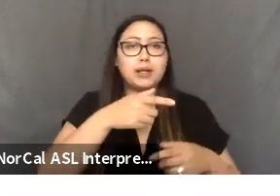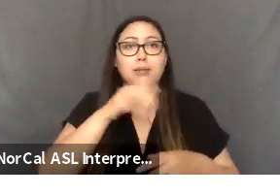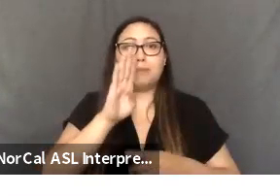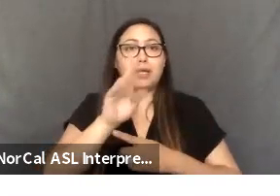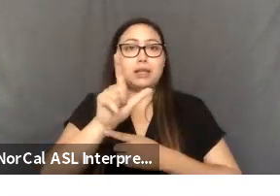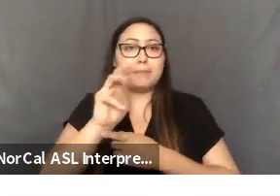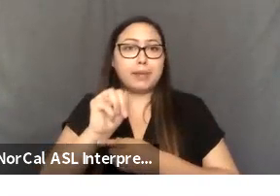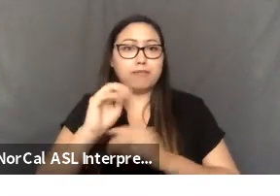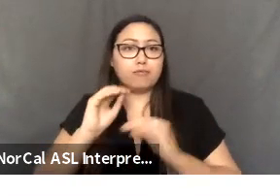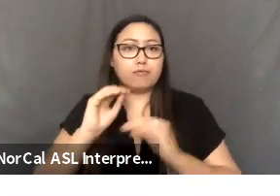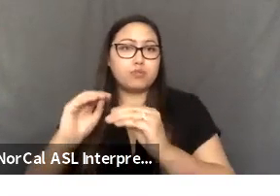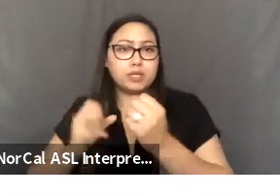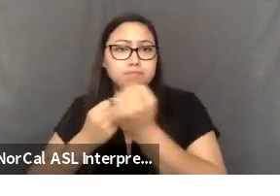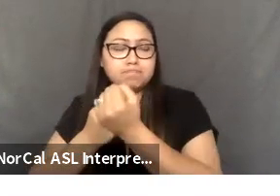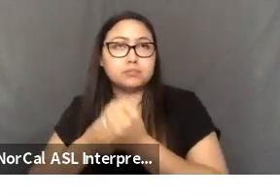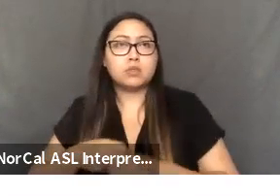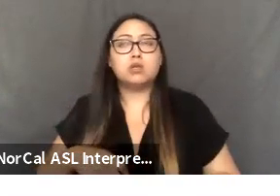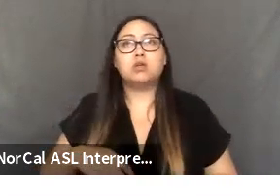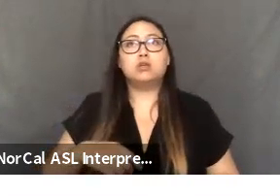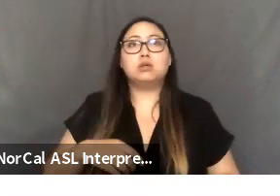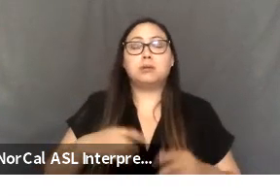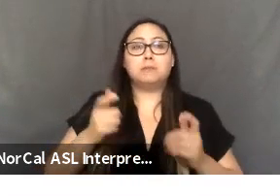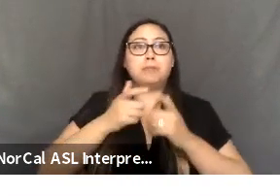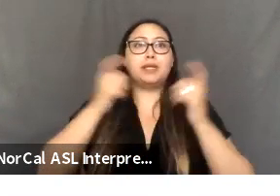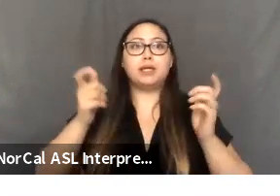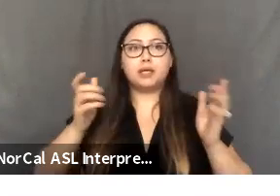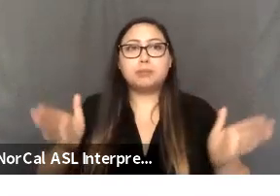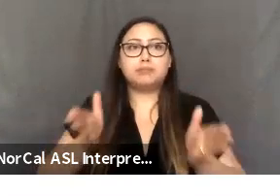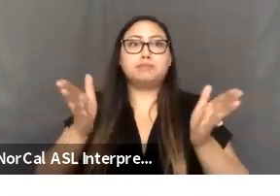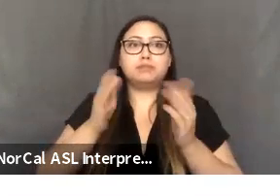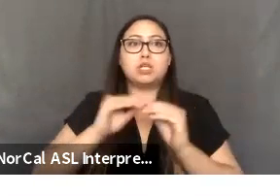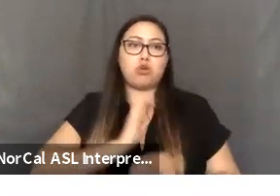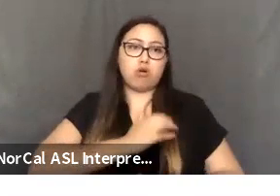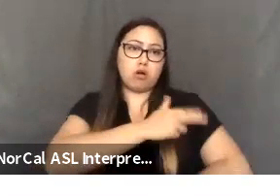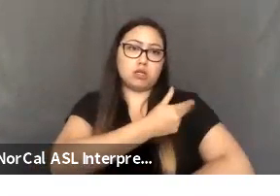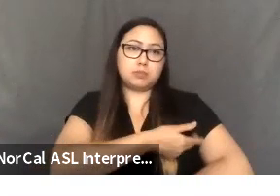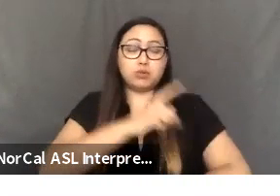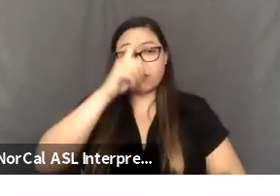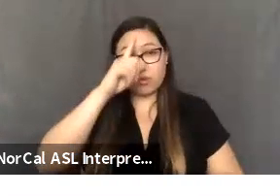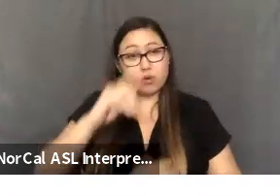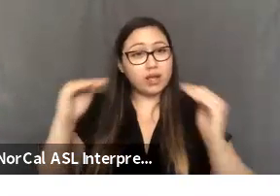push at hospitals and healthcare organizations for equity. But many of those conversations